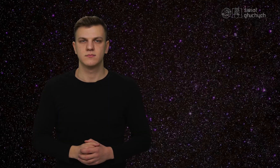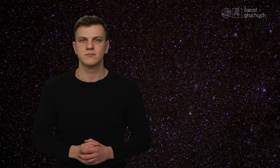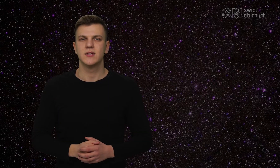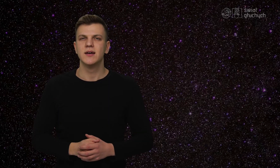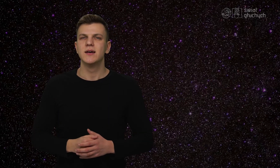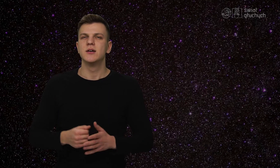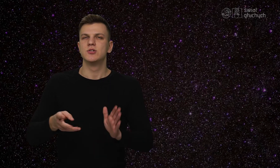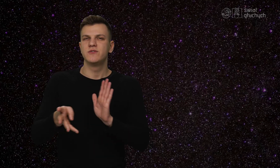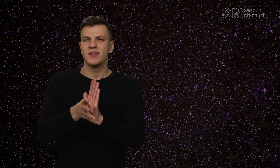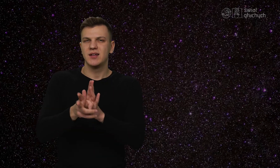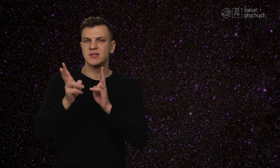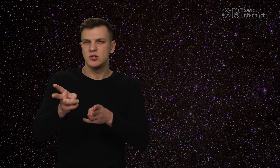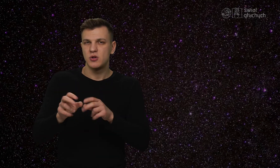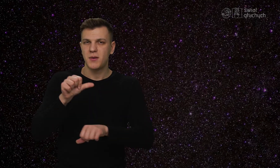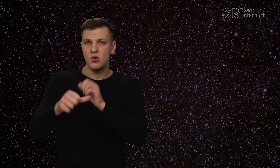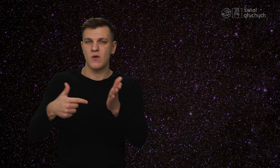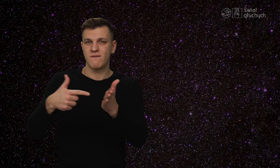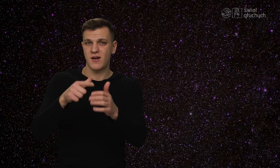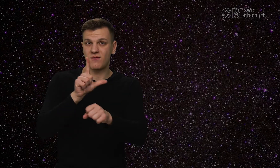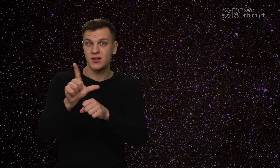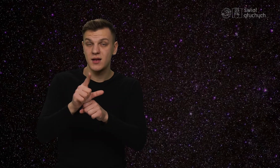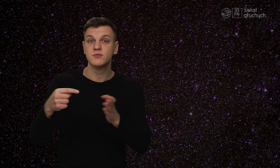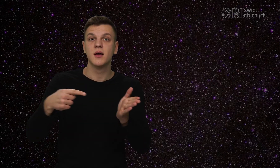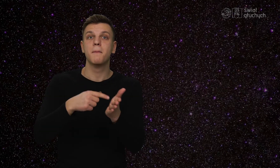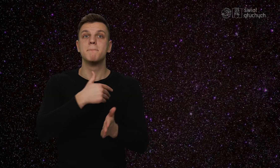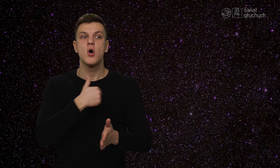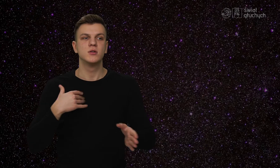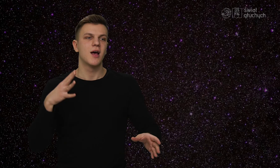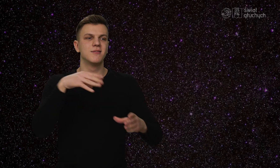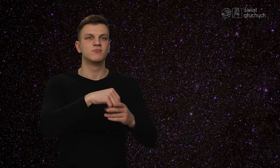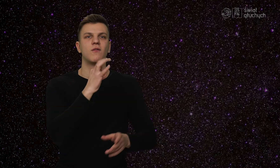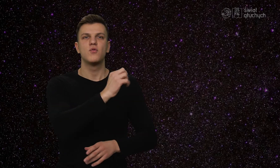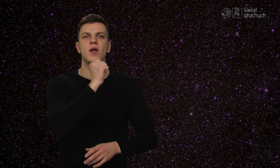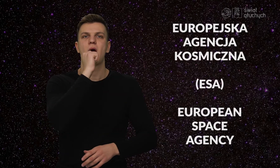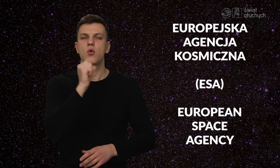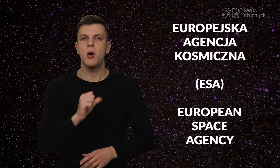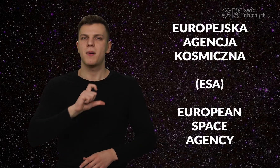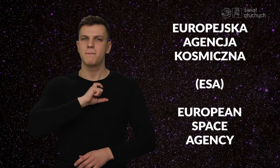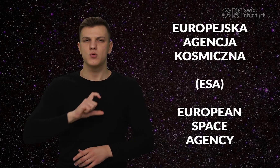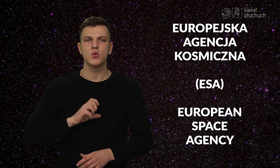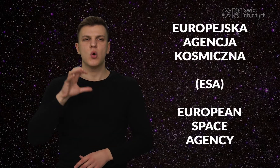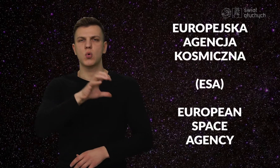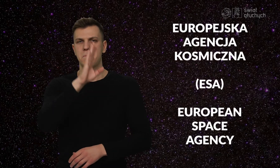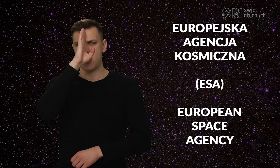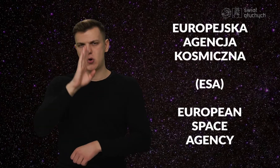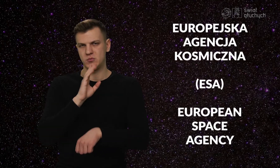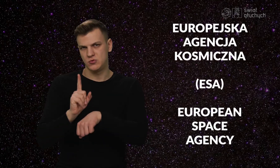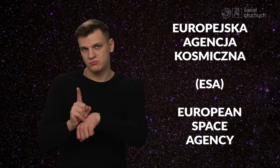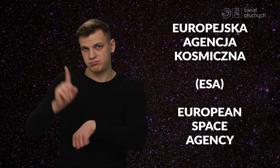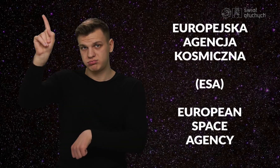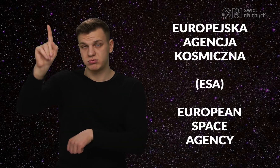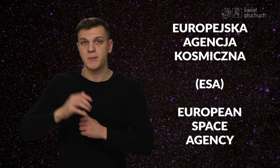From November 19, 2012, Poland is a member of the